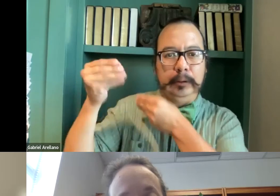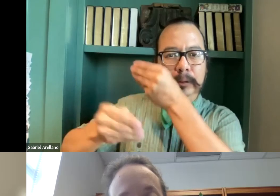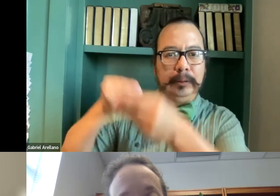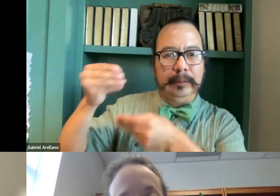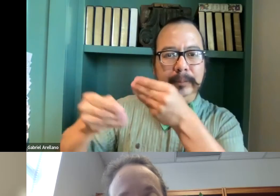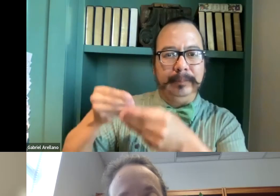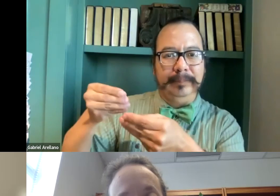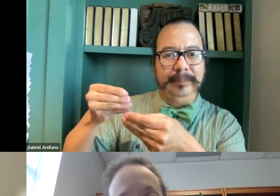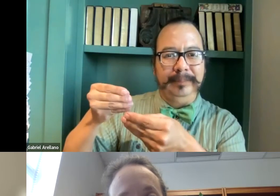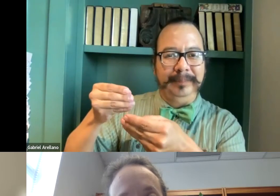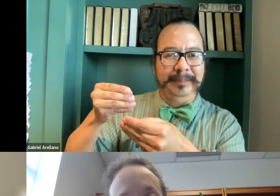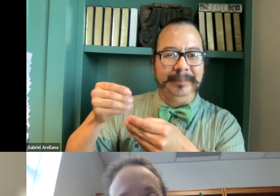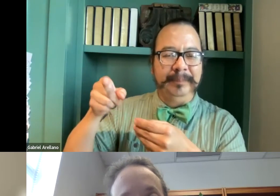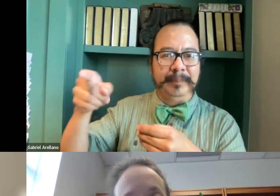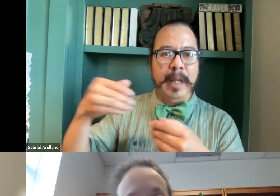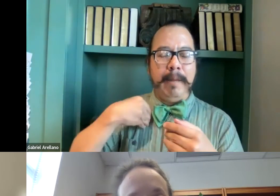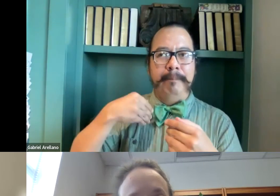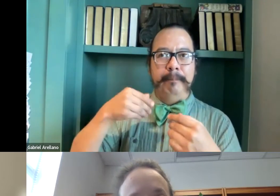Sign Language Interpreter | Paola Morales del Castillo, they: uh Star Trek next generation,